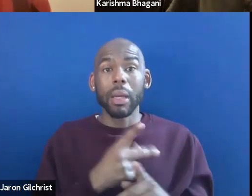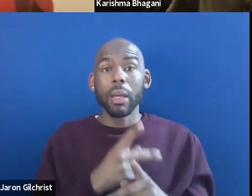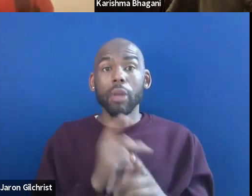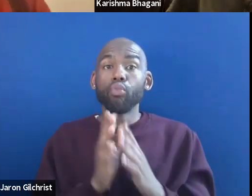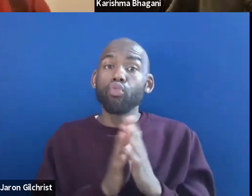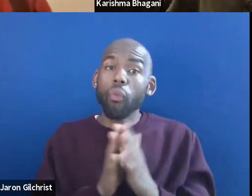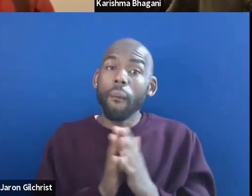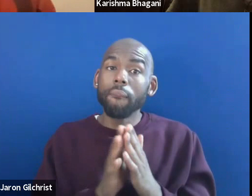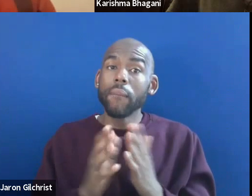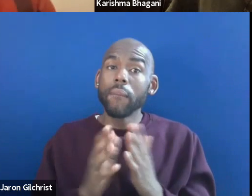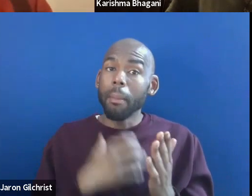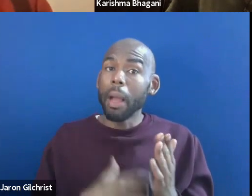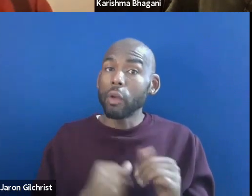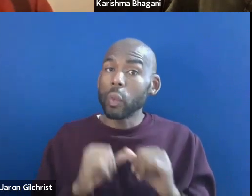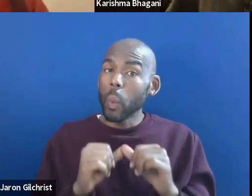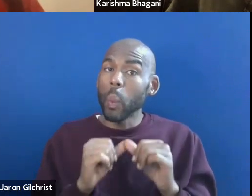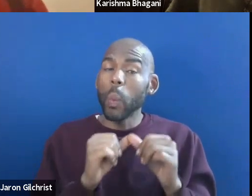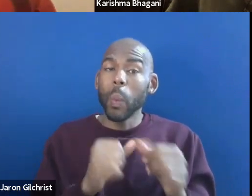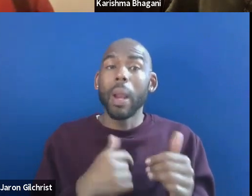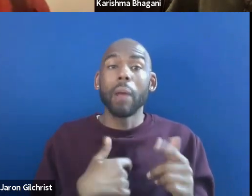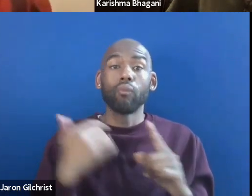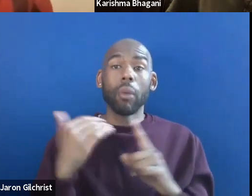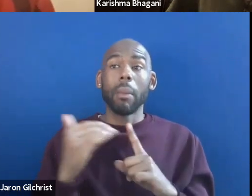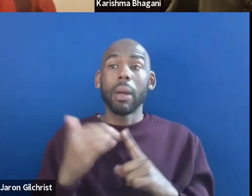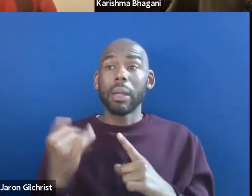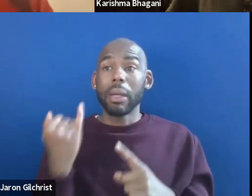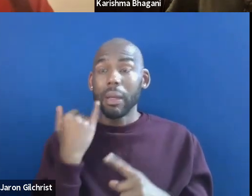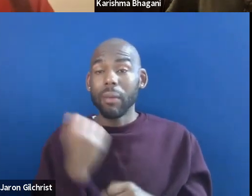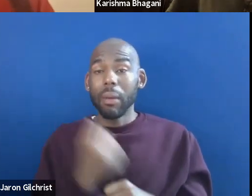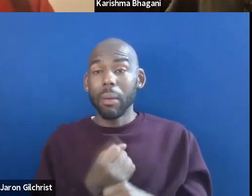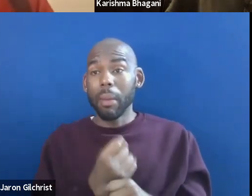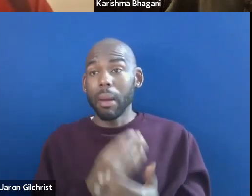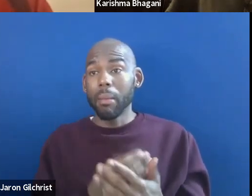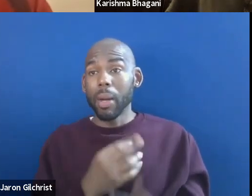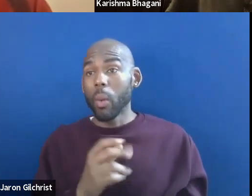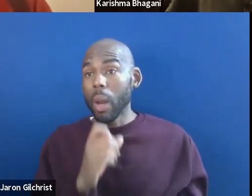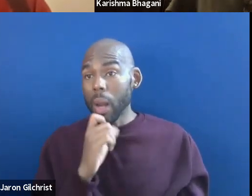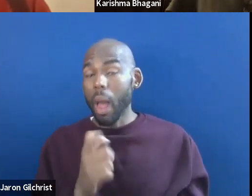and I'm always reminded whether we make money or not I'm having fun and it's something I love to do.